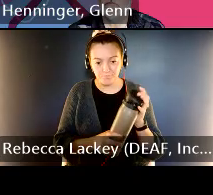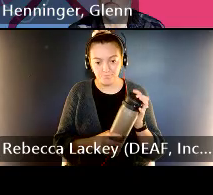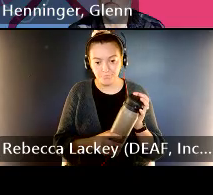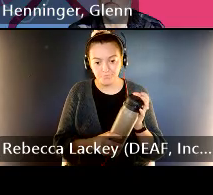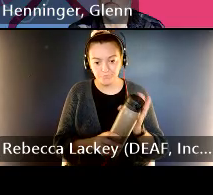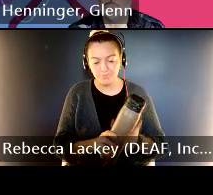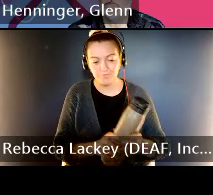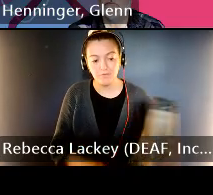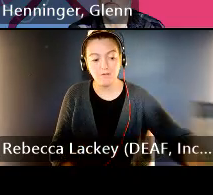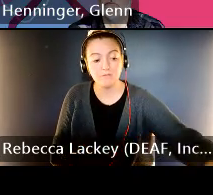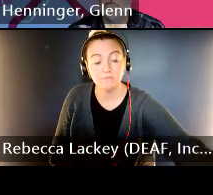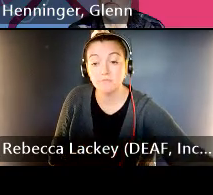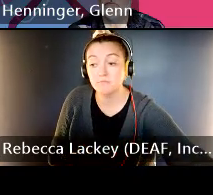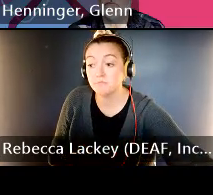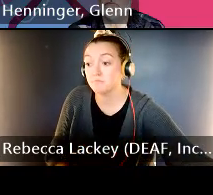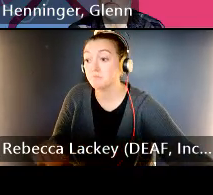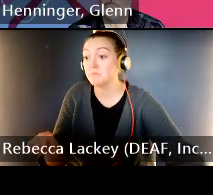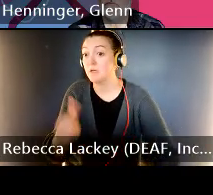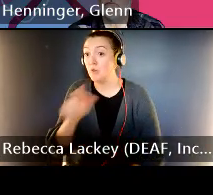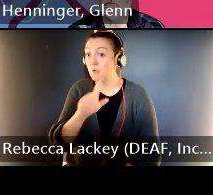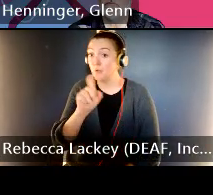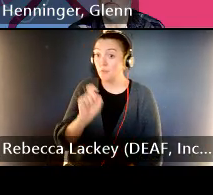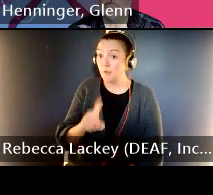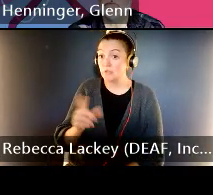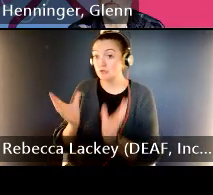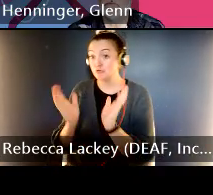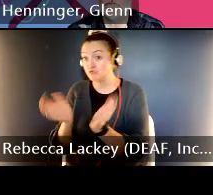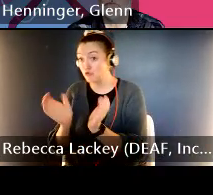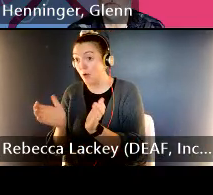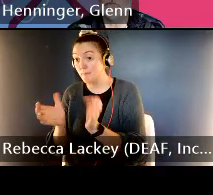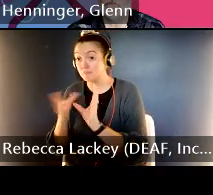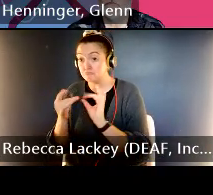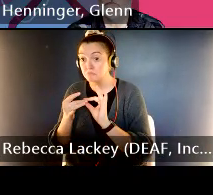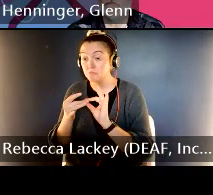Any other questions or comments, feel free to put them in the chat. We'll try to answer the best we can.